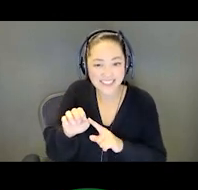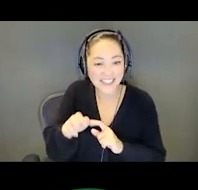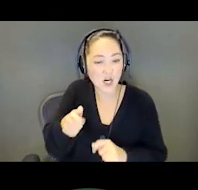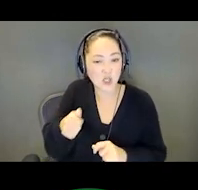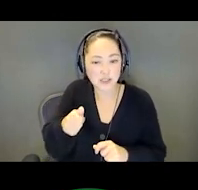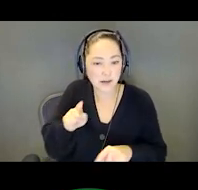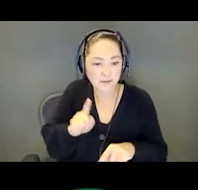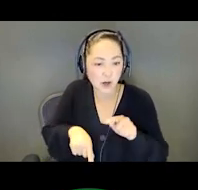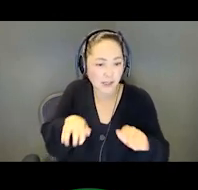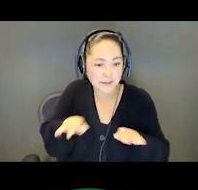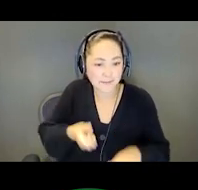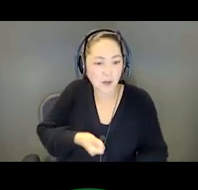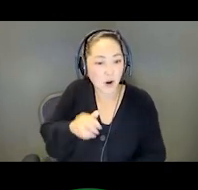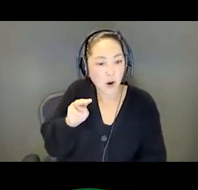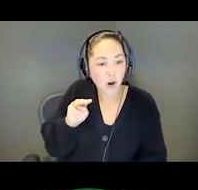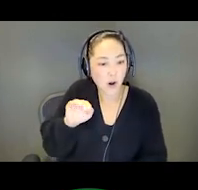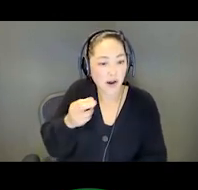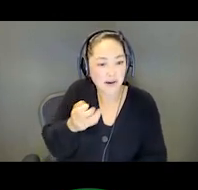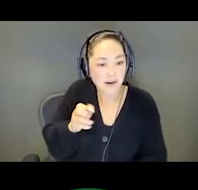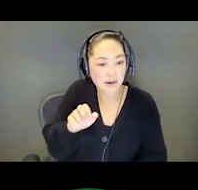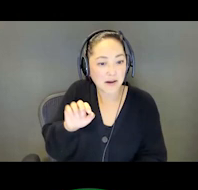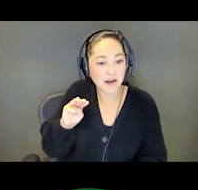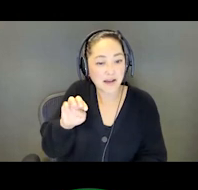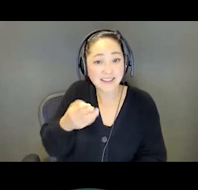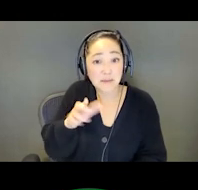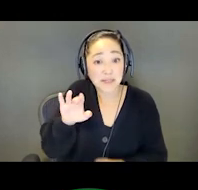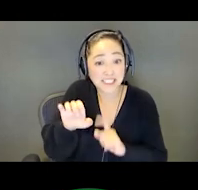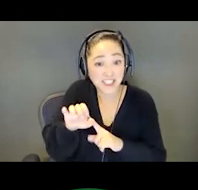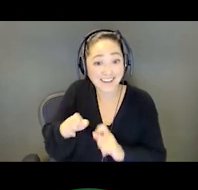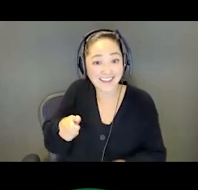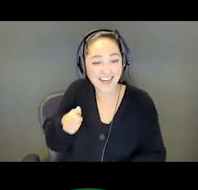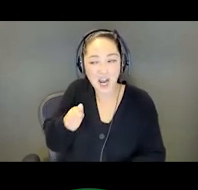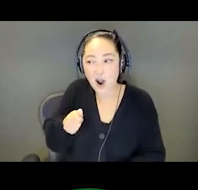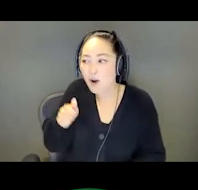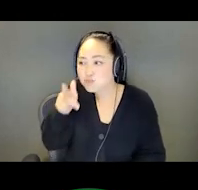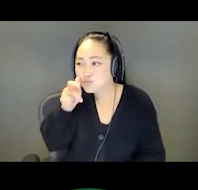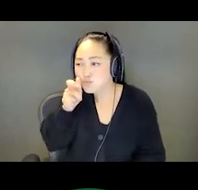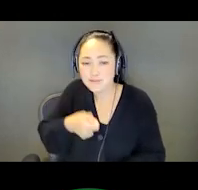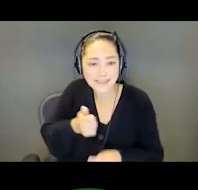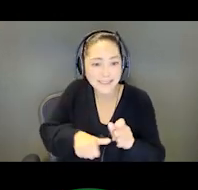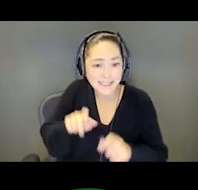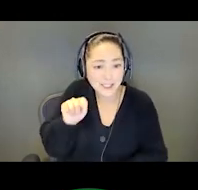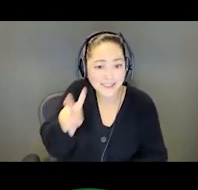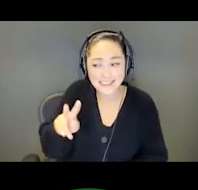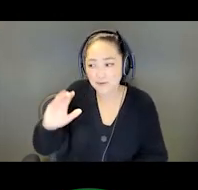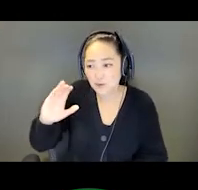She would listen to every TV shows and radio shows that included running. And with the